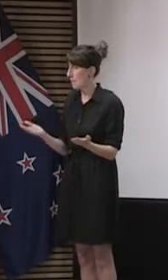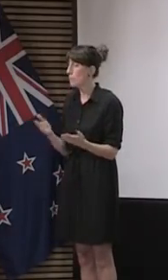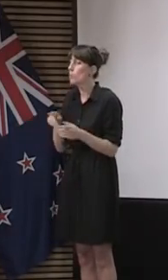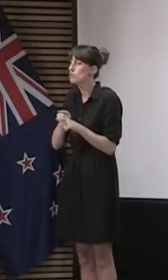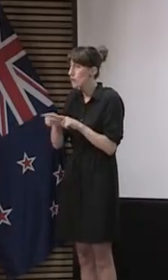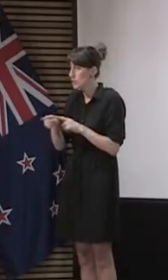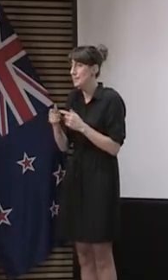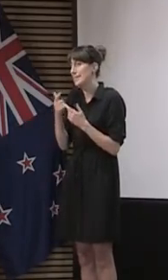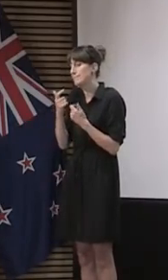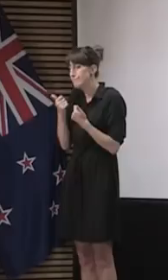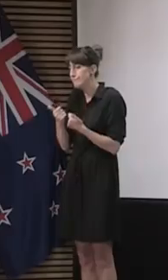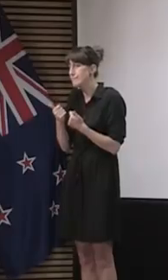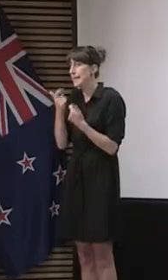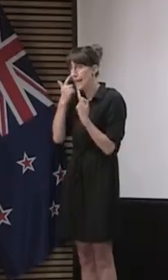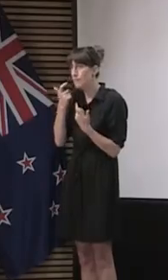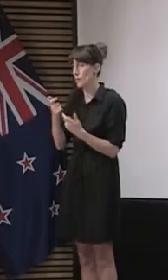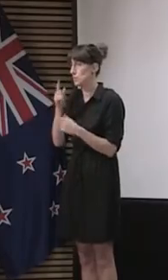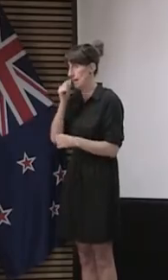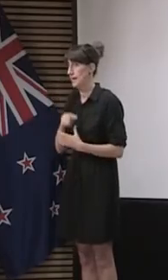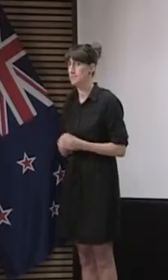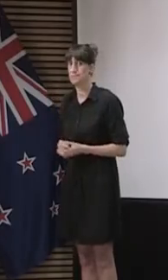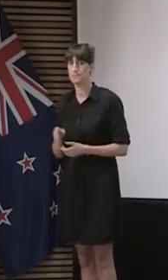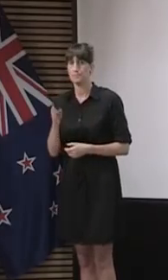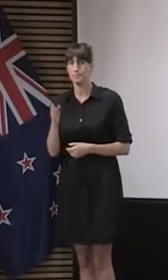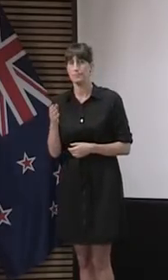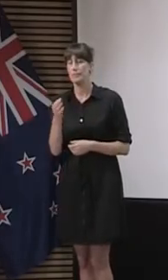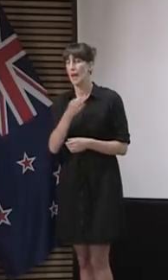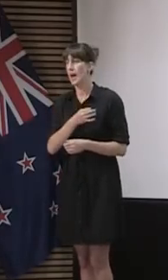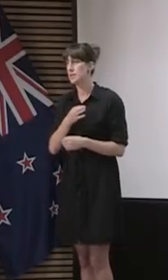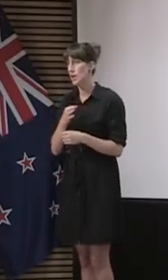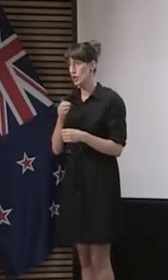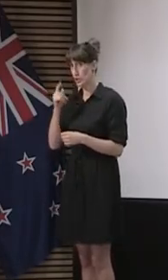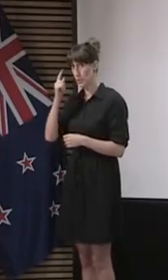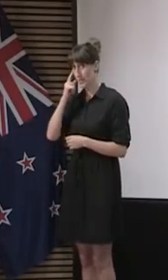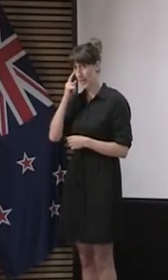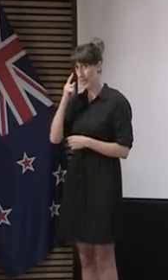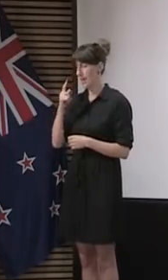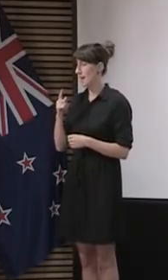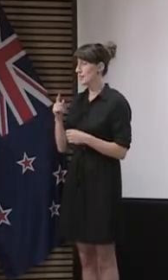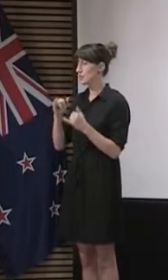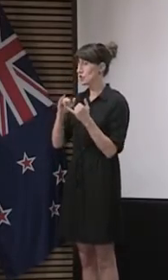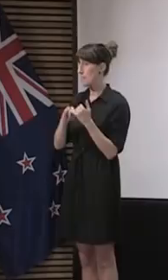To you think that theNational Party and SimonBridges are guilty ofpoliticising the COVID crisis?